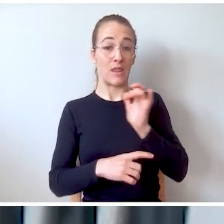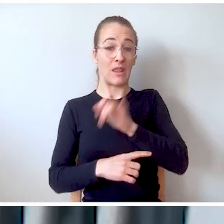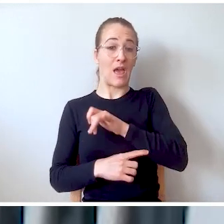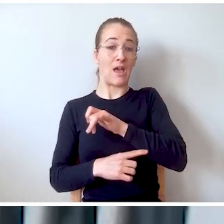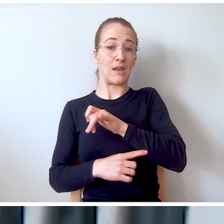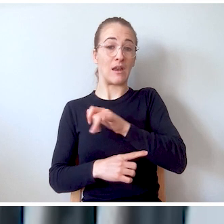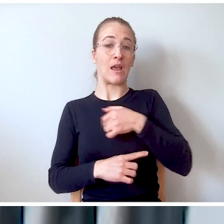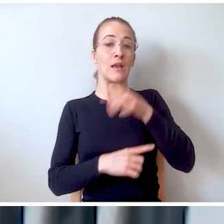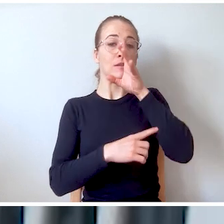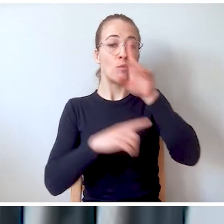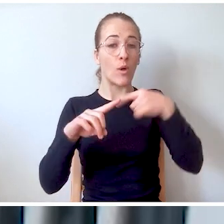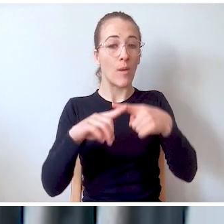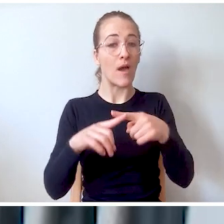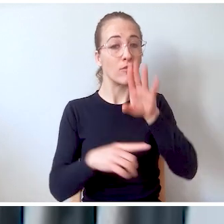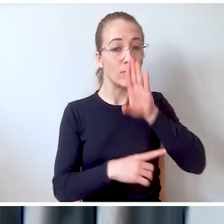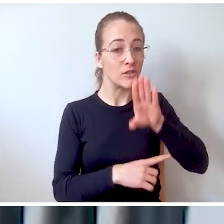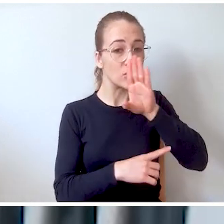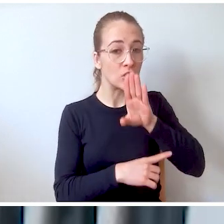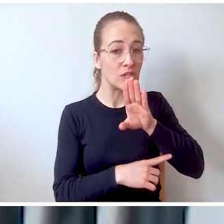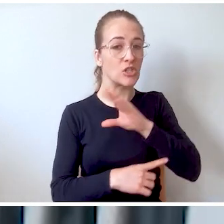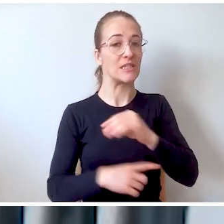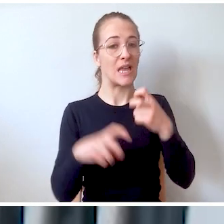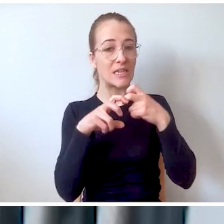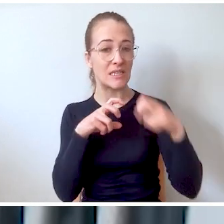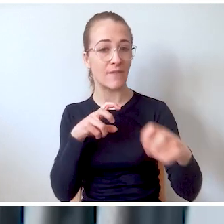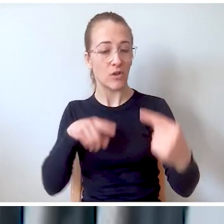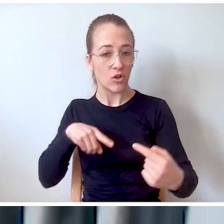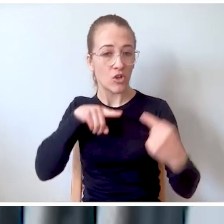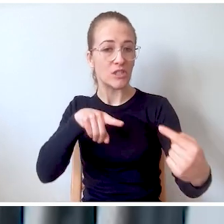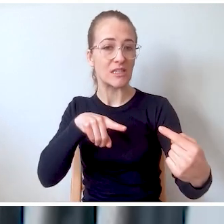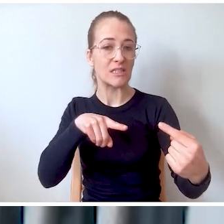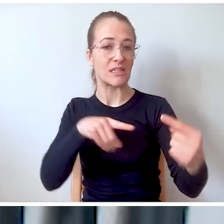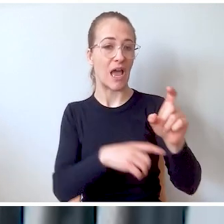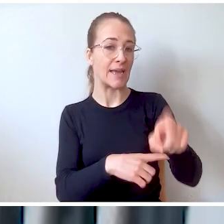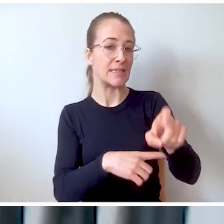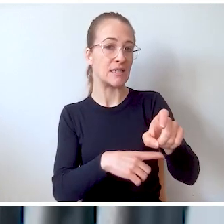I spoke about some of the frustrations and difficulties that I needed to undergo